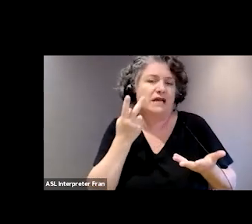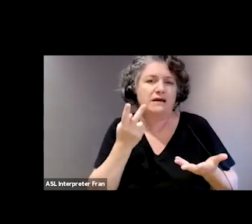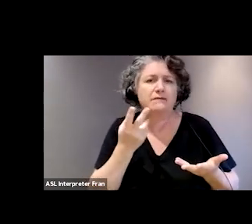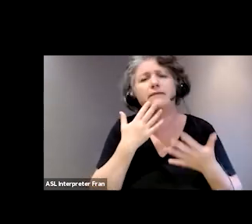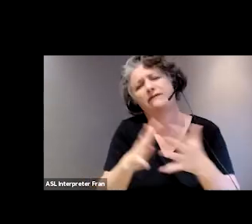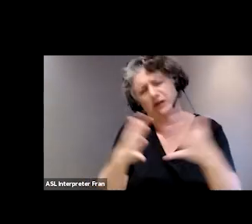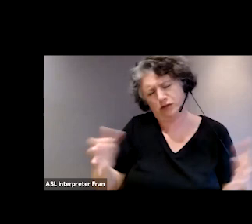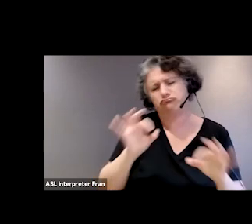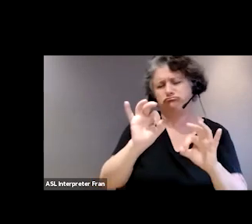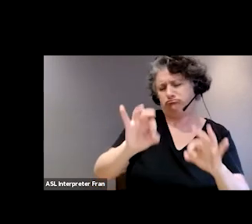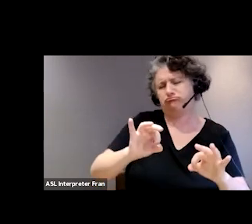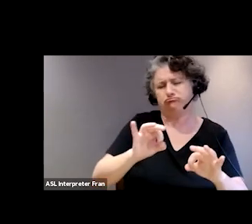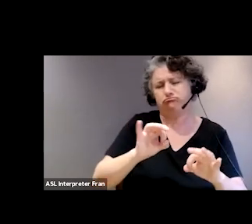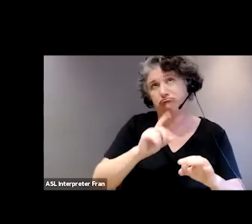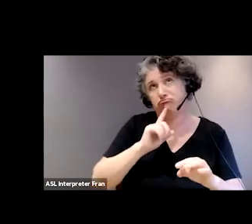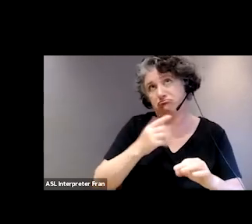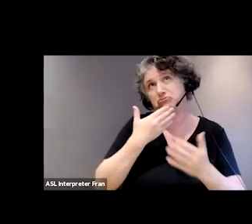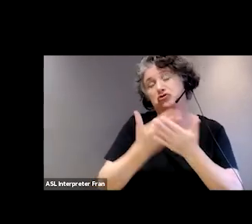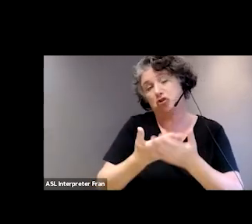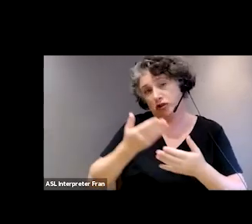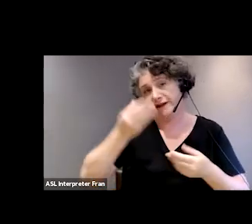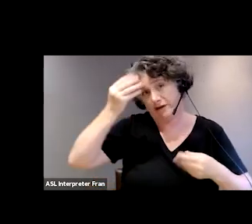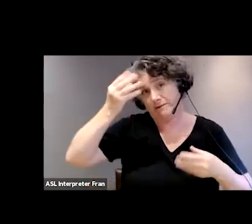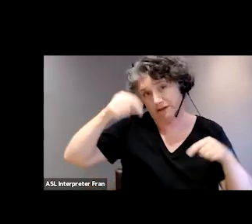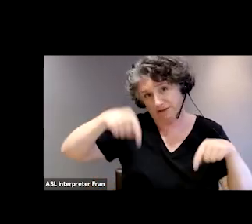Saskatchewan just gives his name and